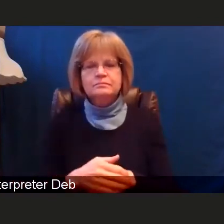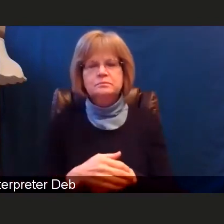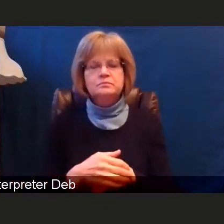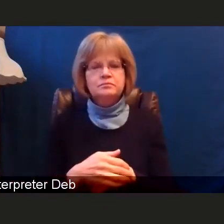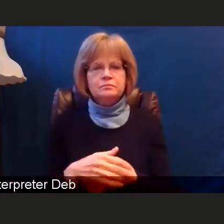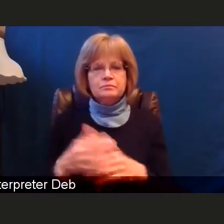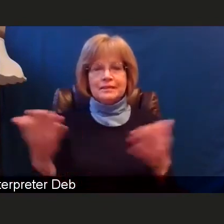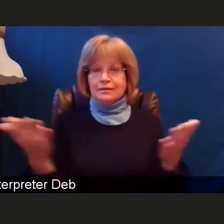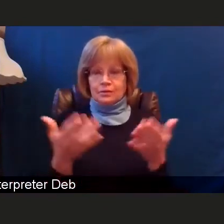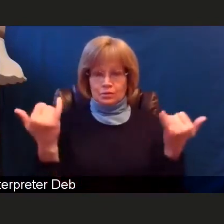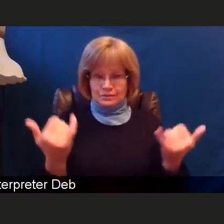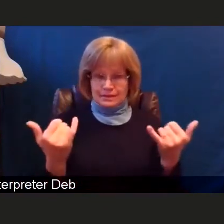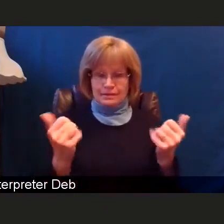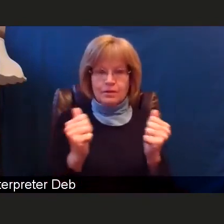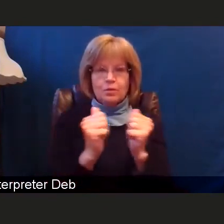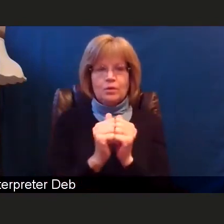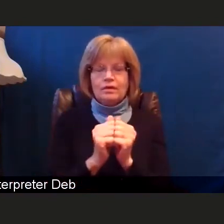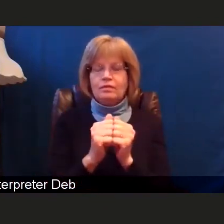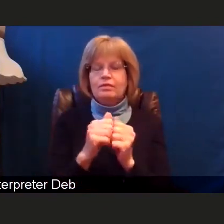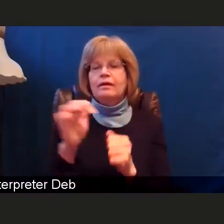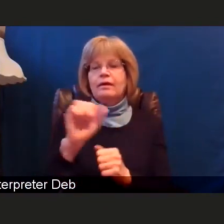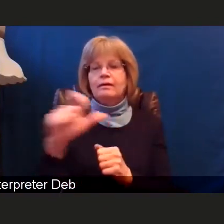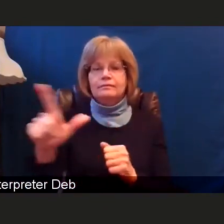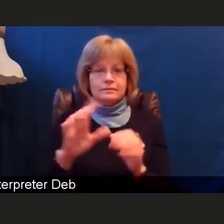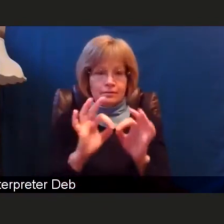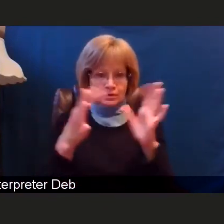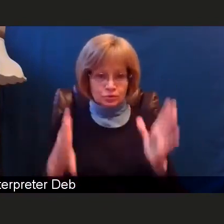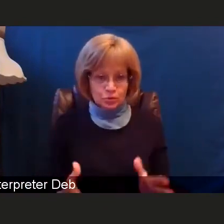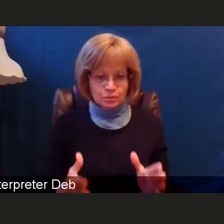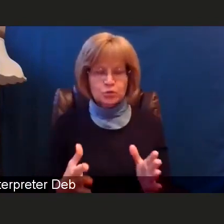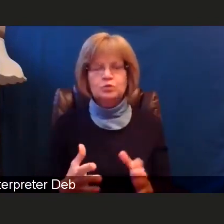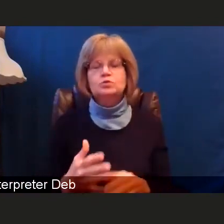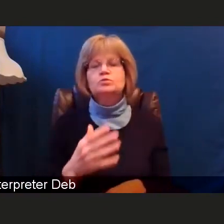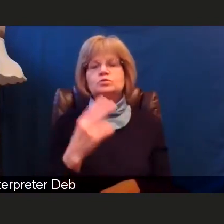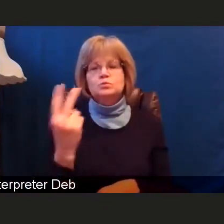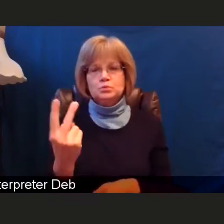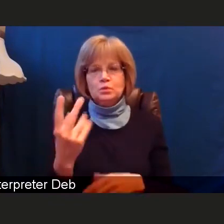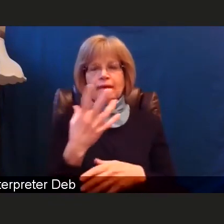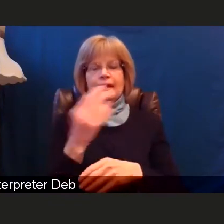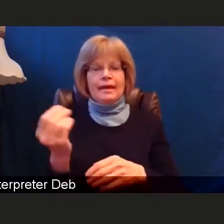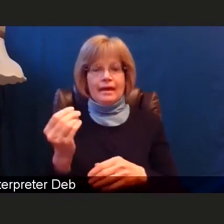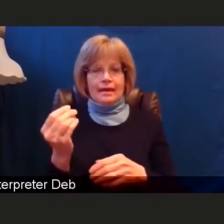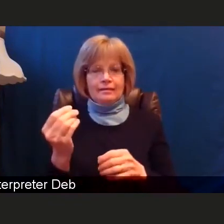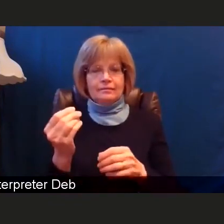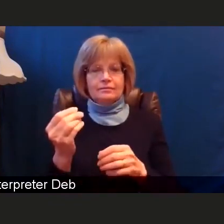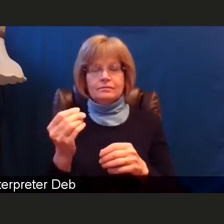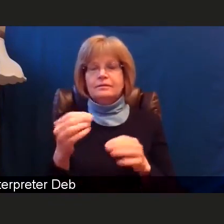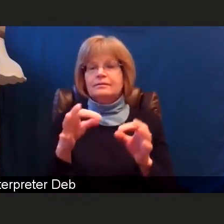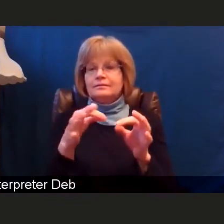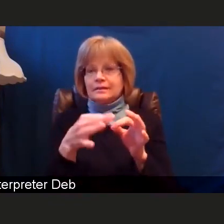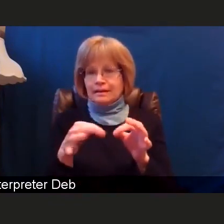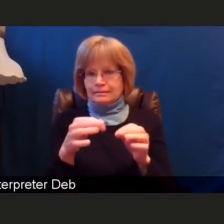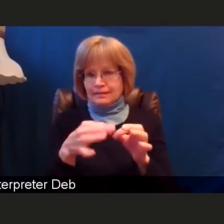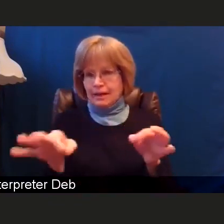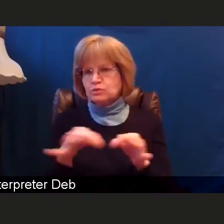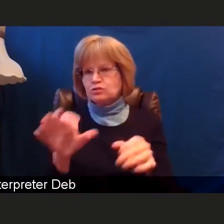with our American Sign Language Interpreters, as well as reading the closed caption so that we can try